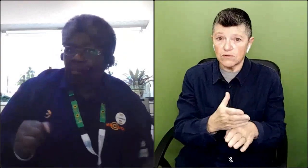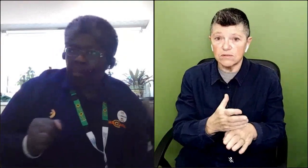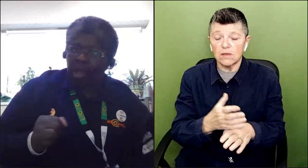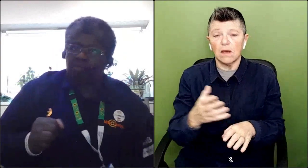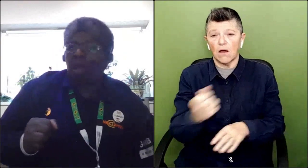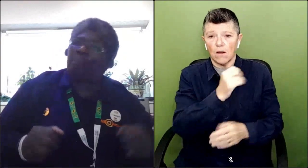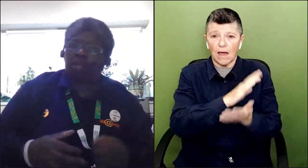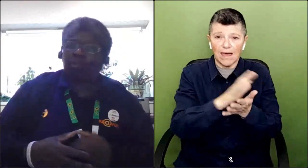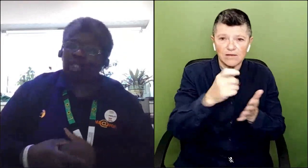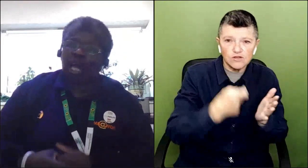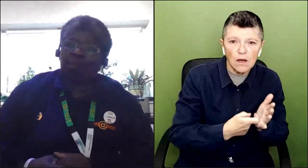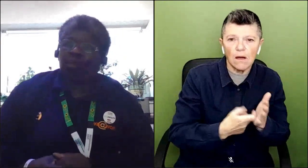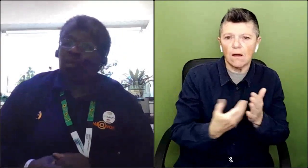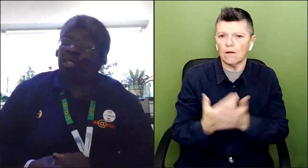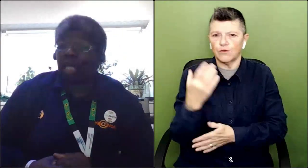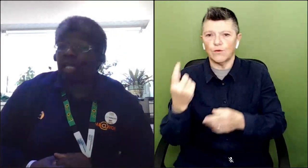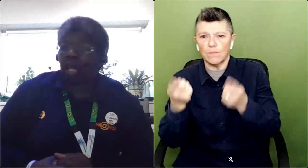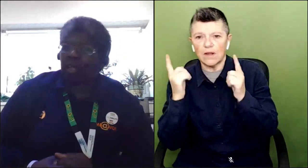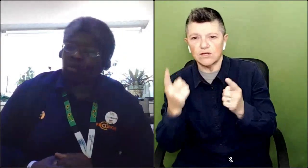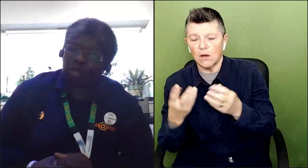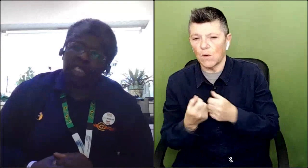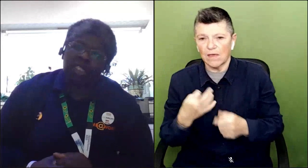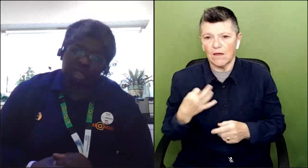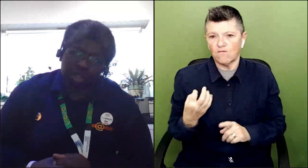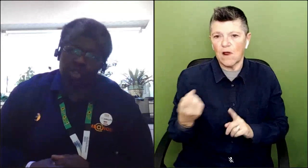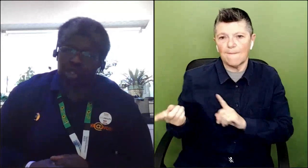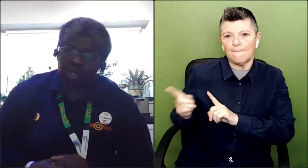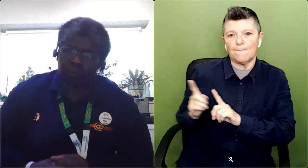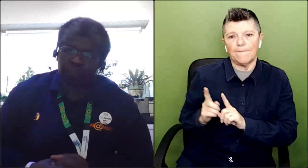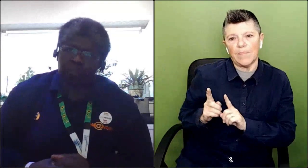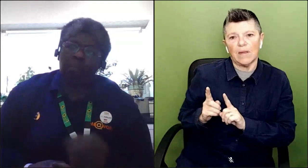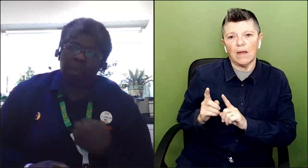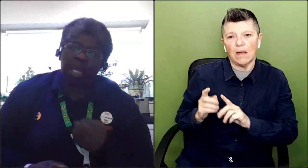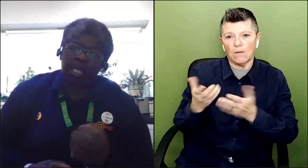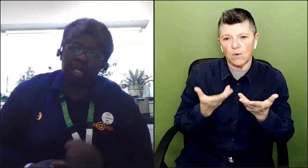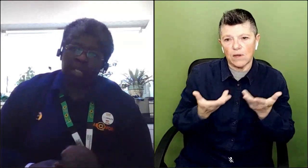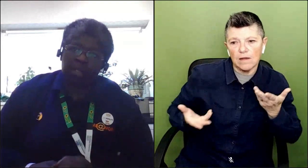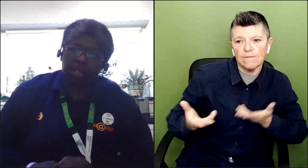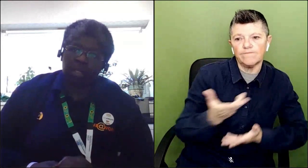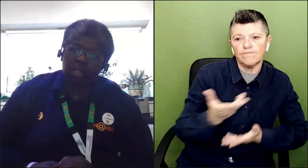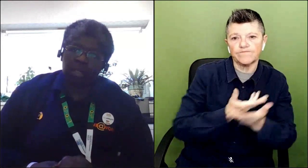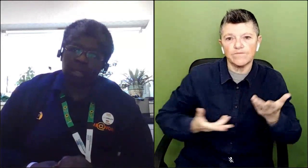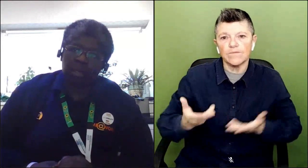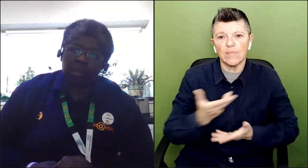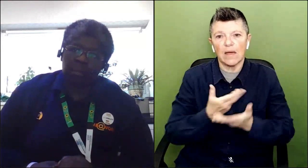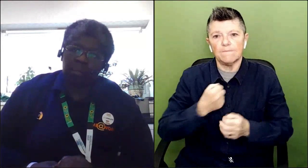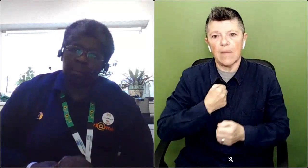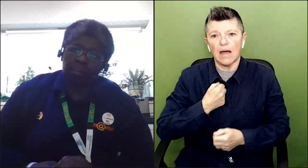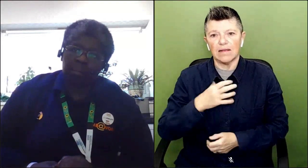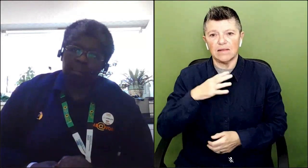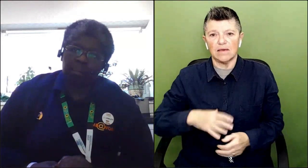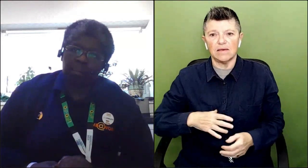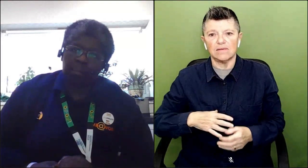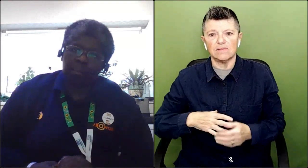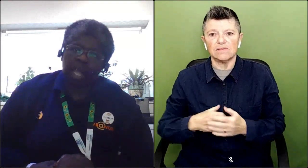my rep beside me, and we sat down and we discussed my needs.